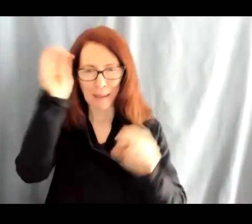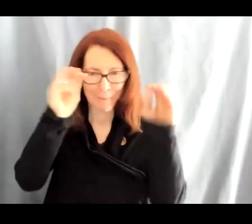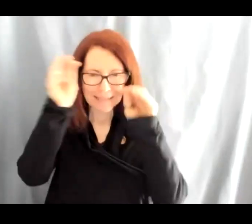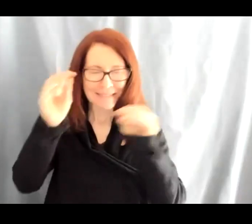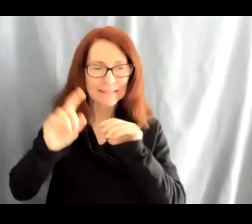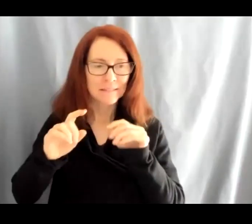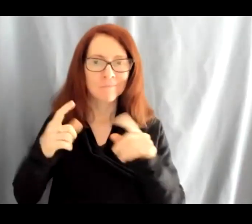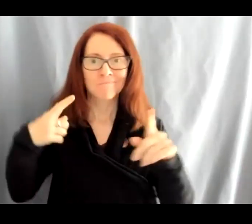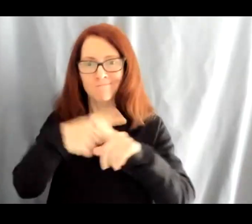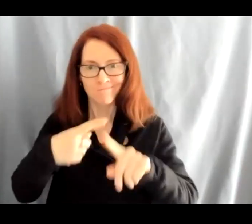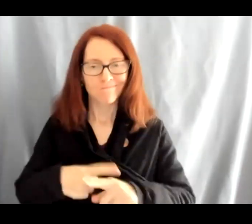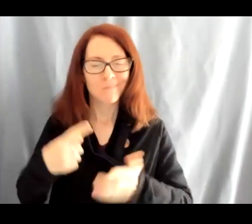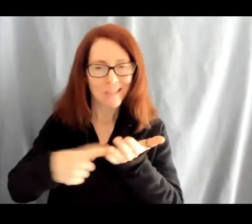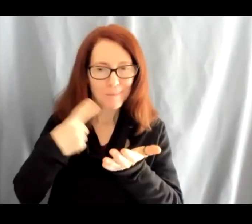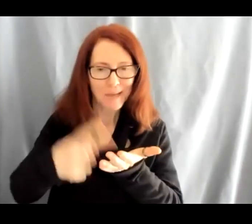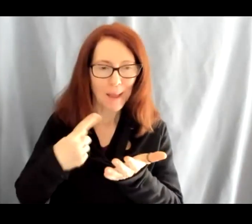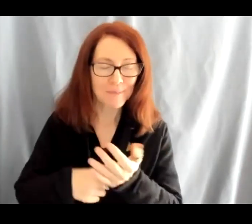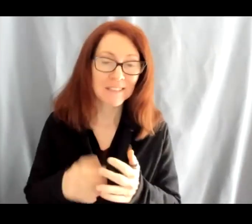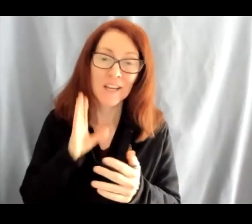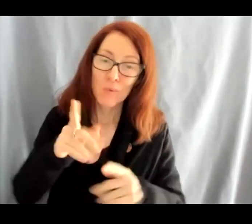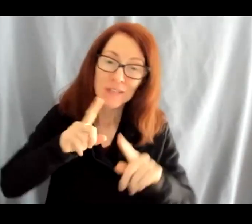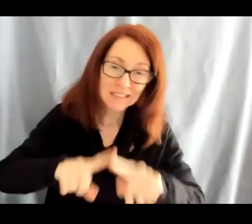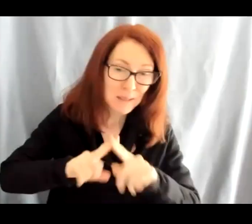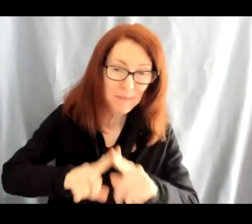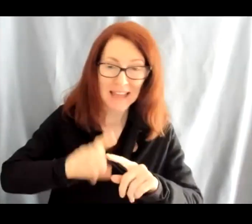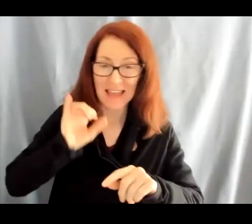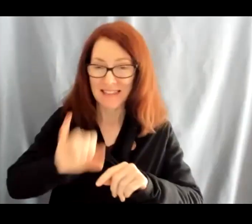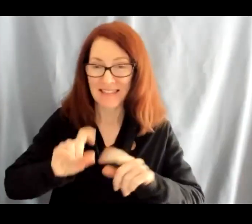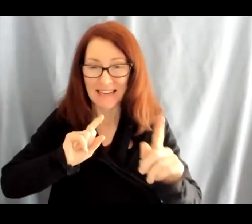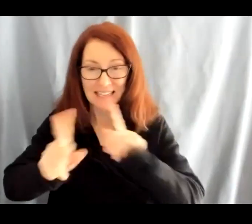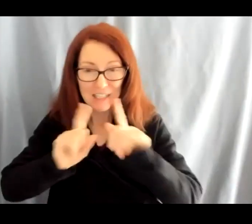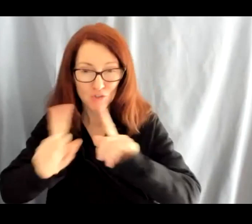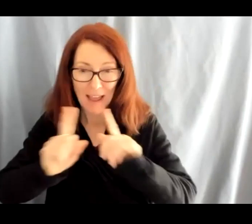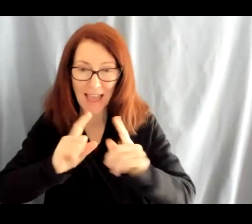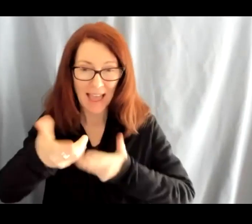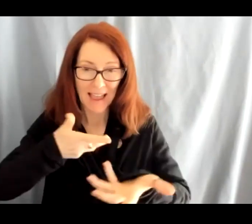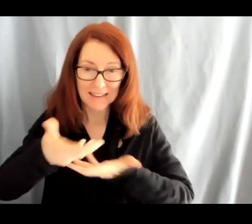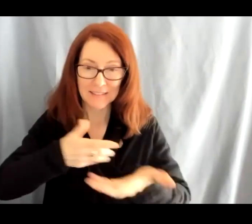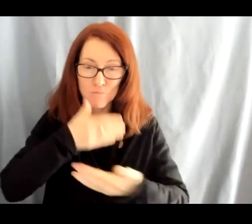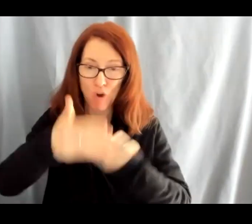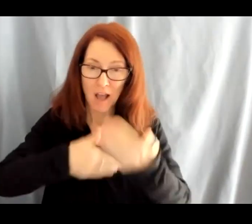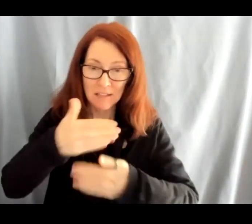going to come down to that interactive process into finding together with the employee the best